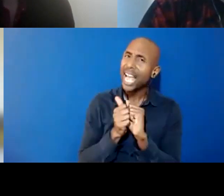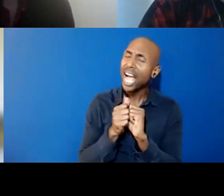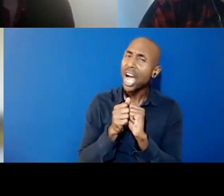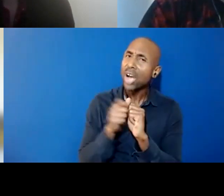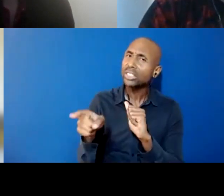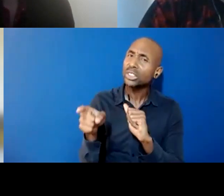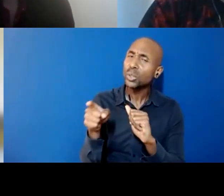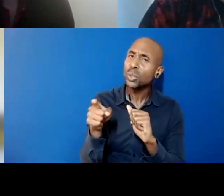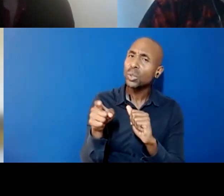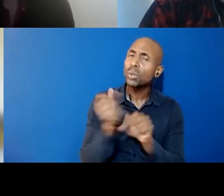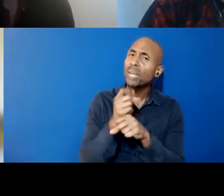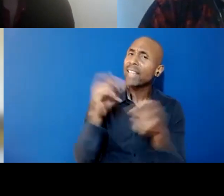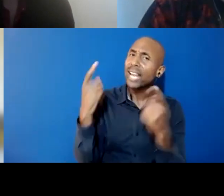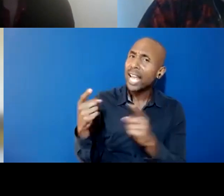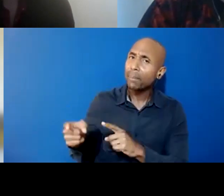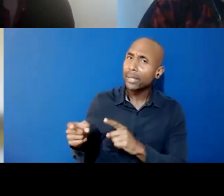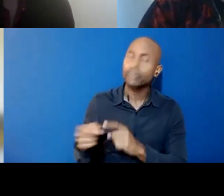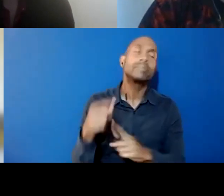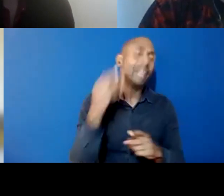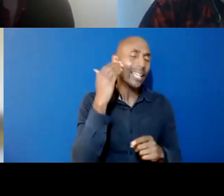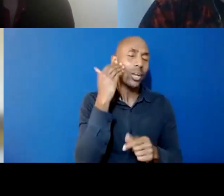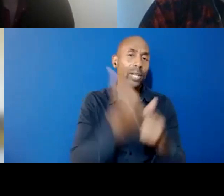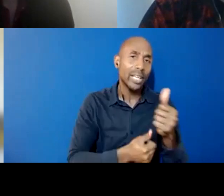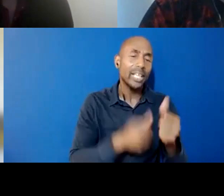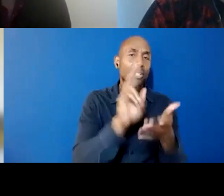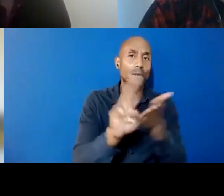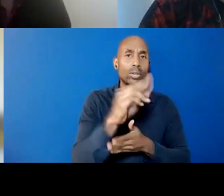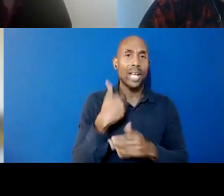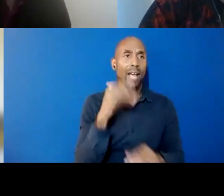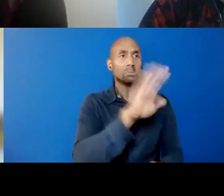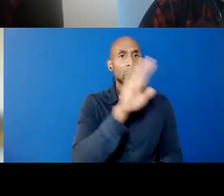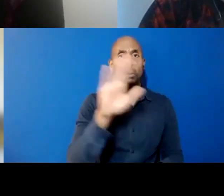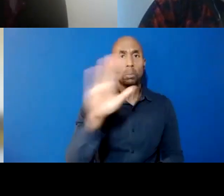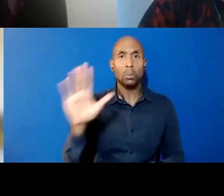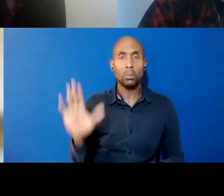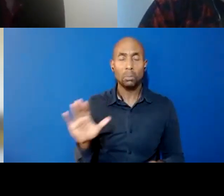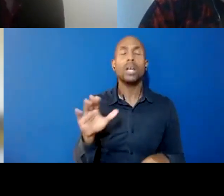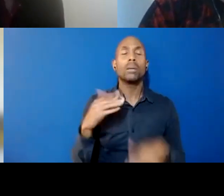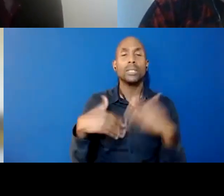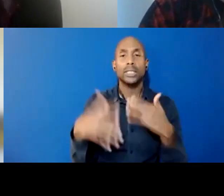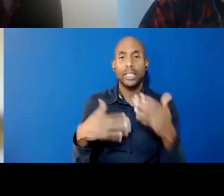I guess each university, you have procedures and however you need to do that.